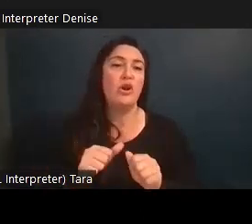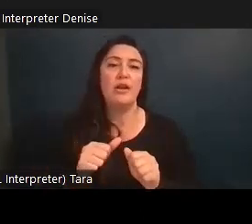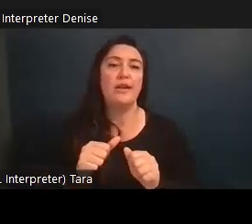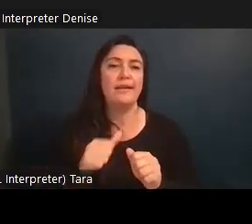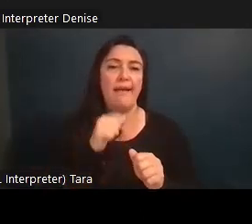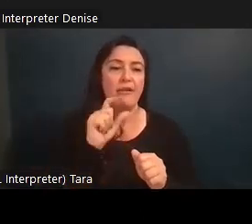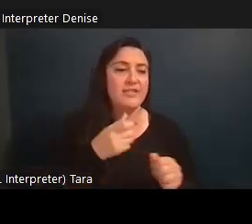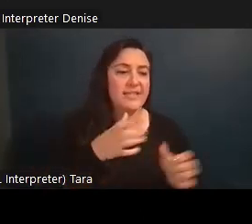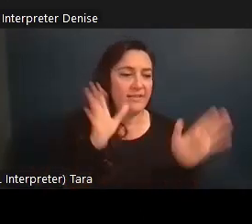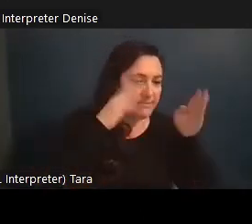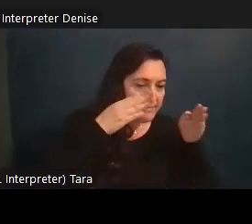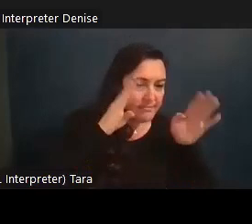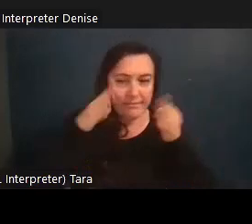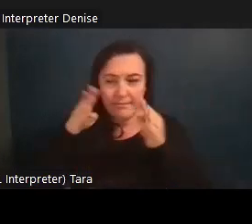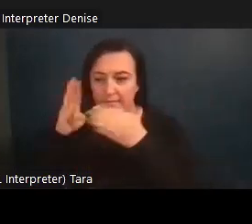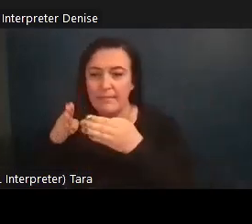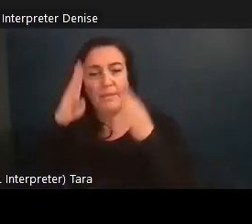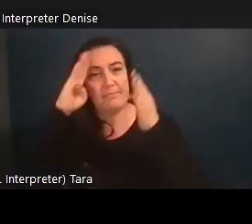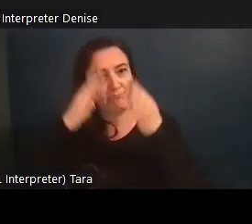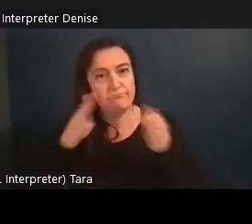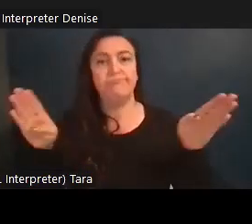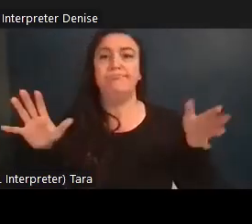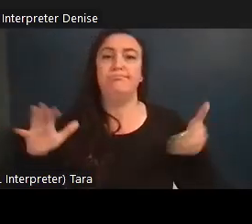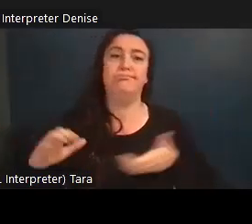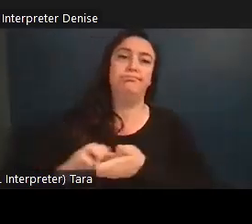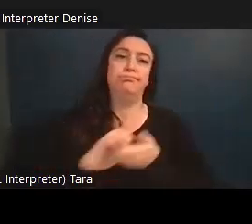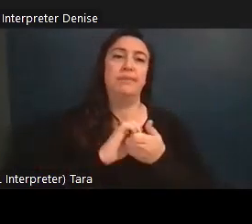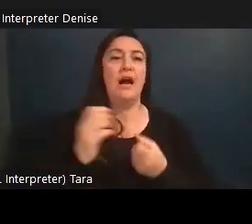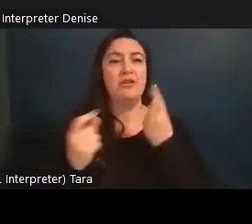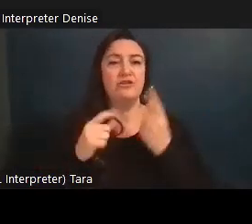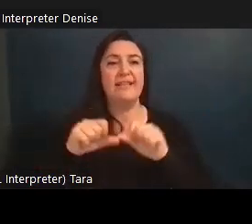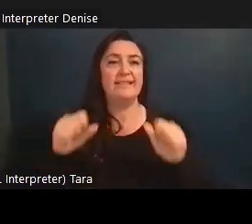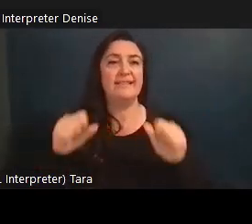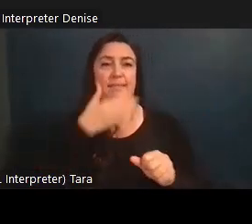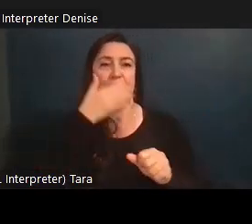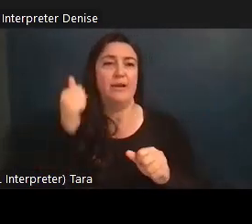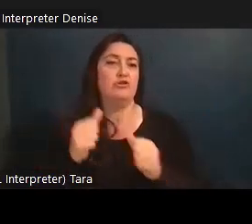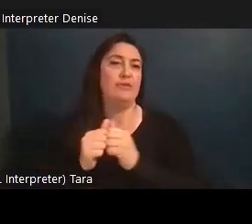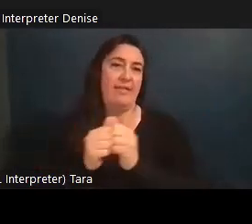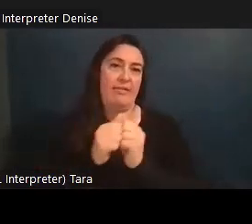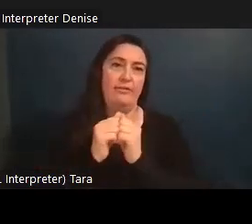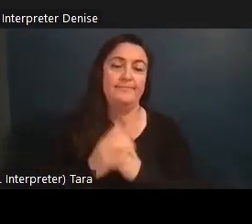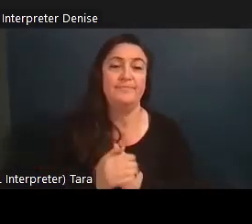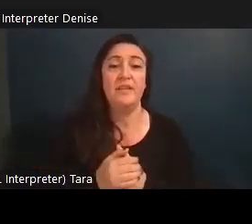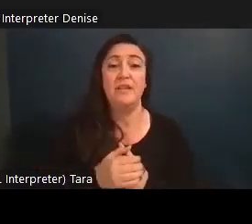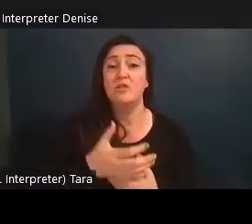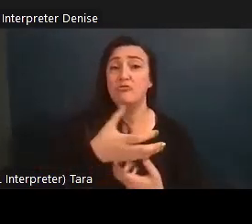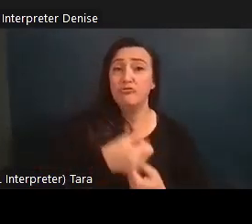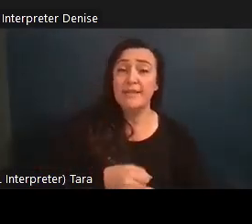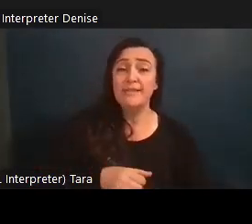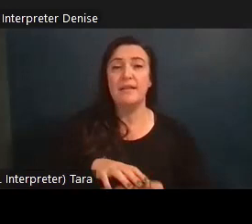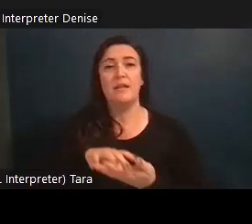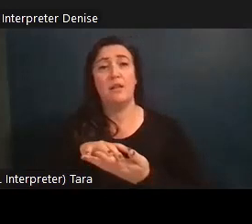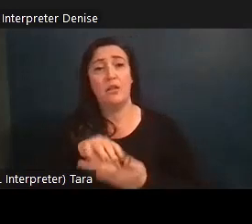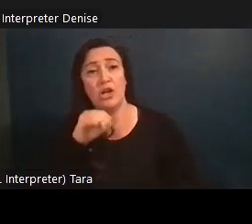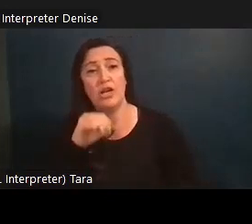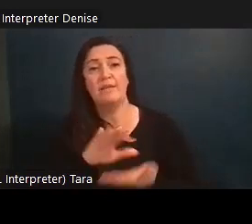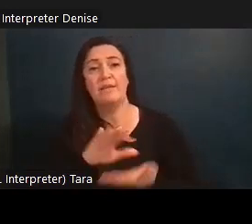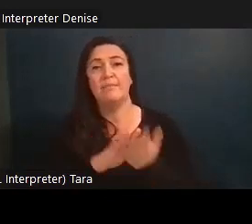come to a higher level of understanding about the system together. So trust learning leads to adoptive capacity is kind of the